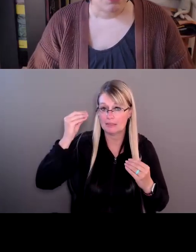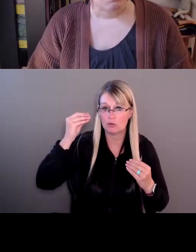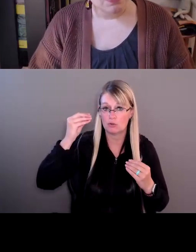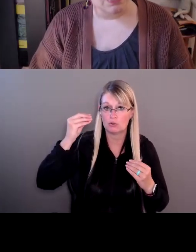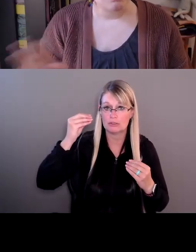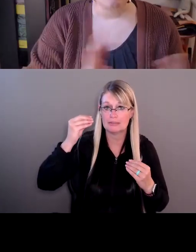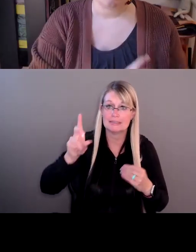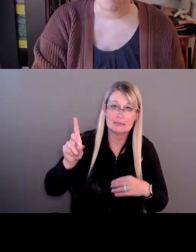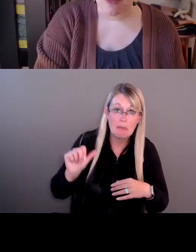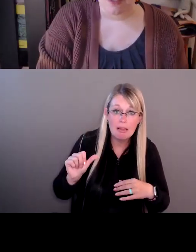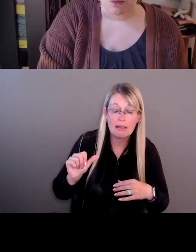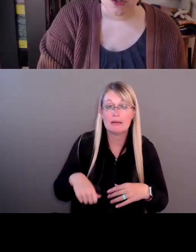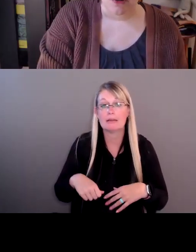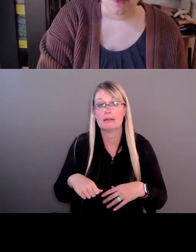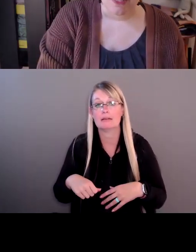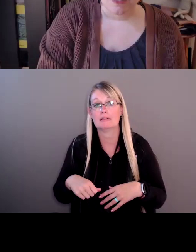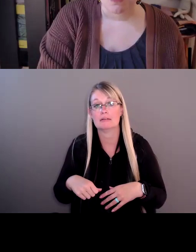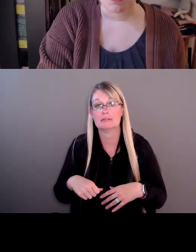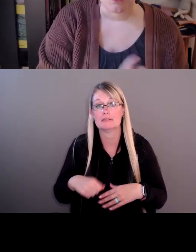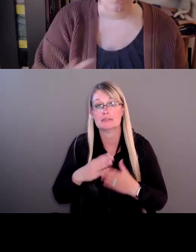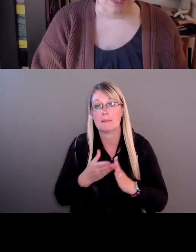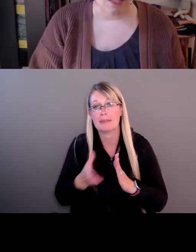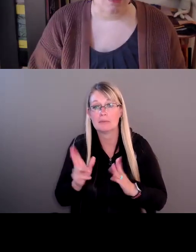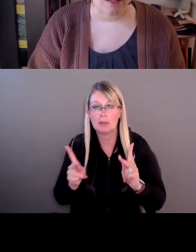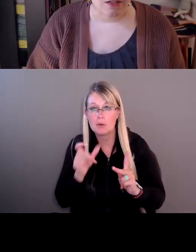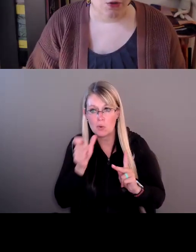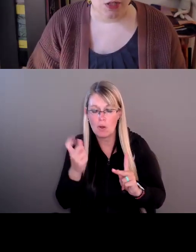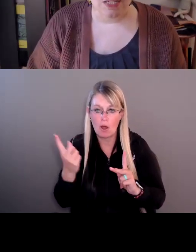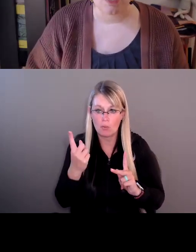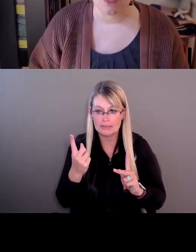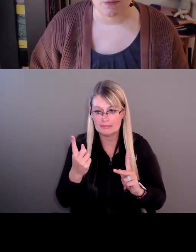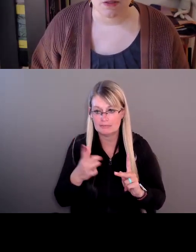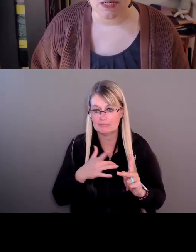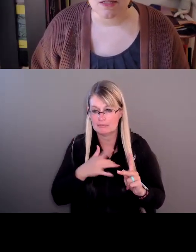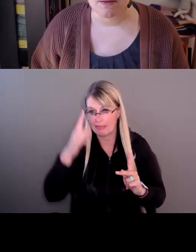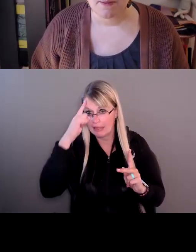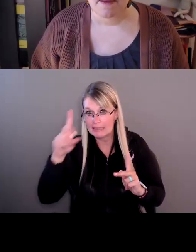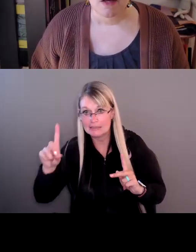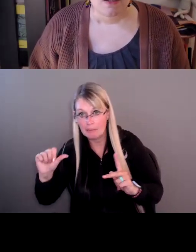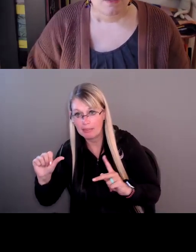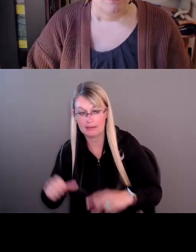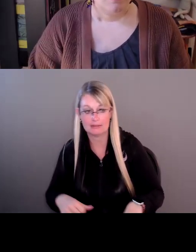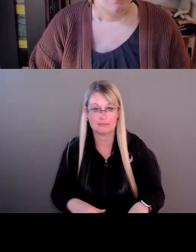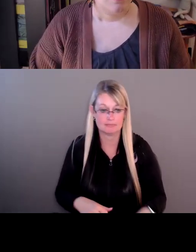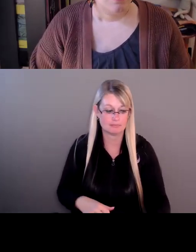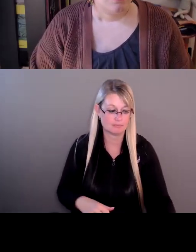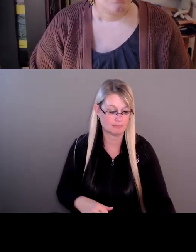disability is, some of them are things that people don't necessarily usually consider disabilities.